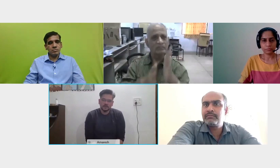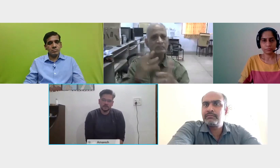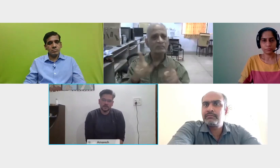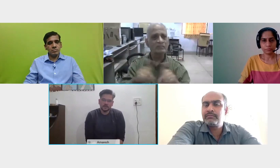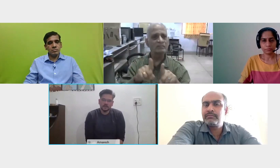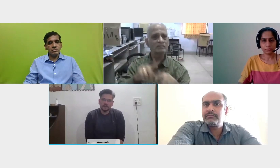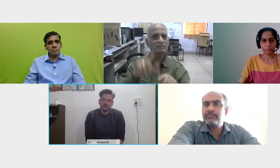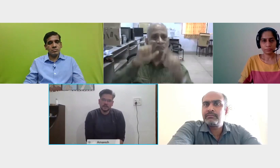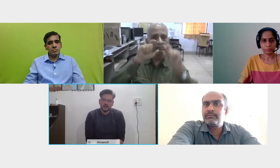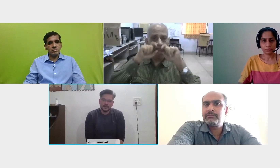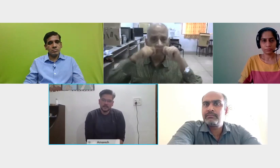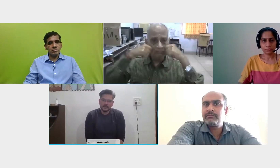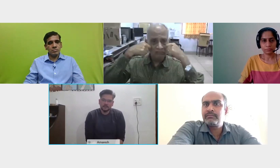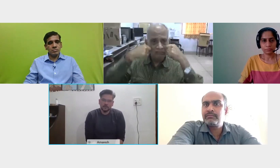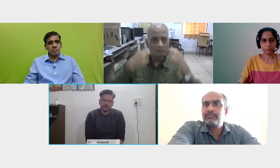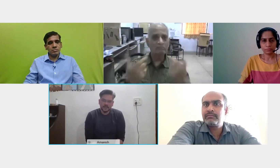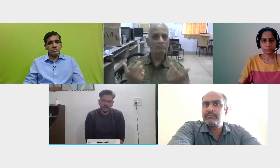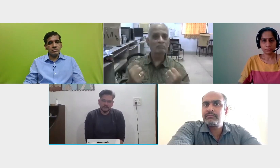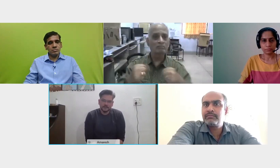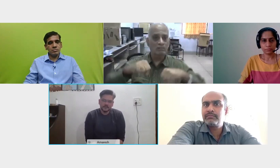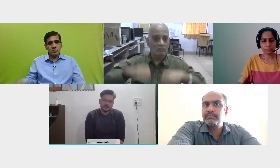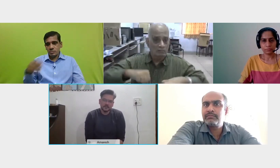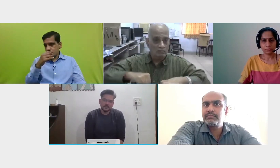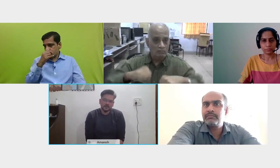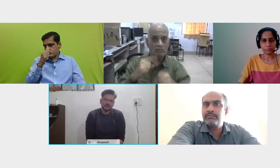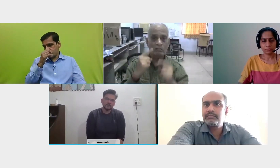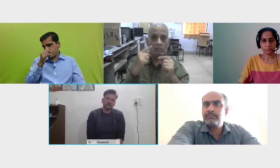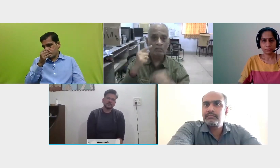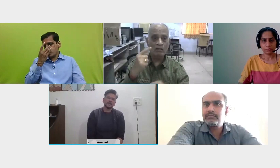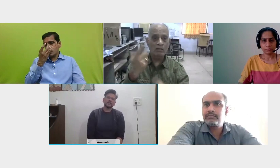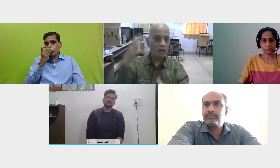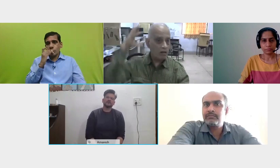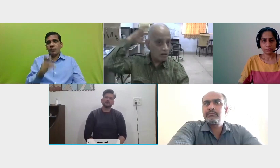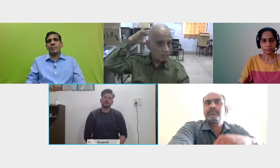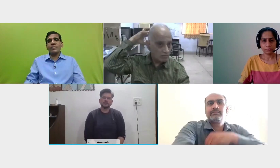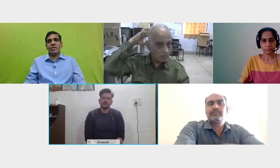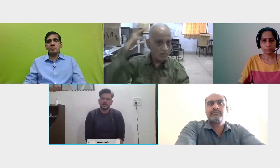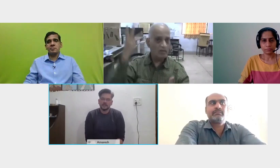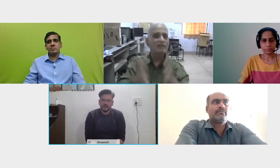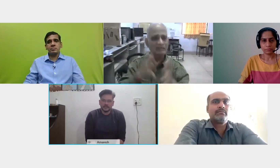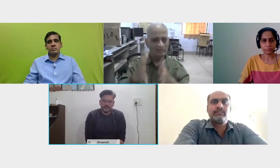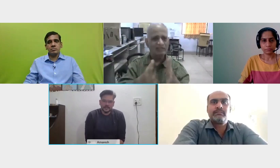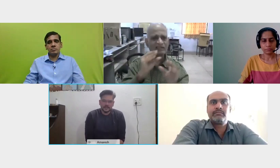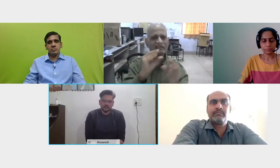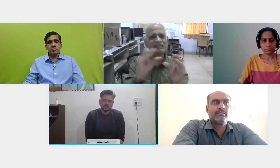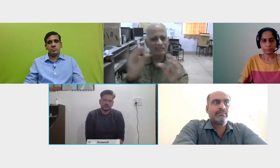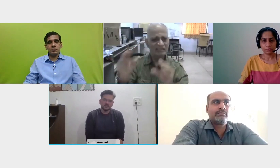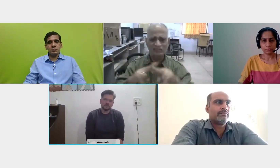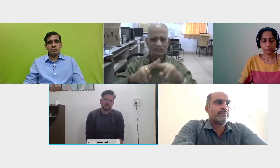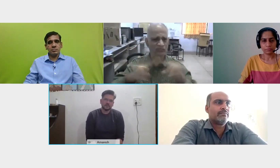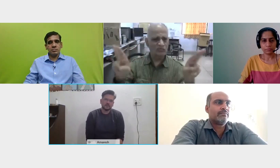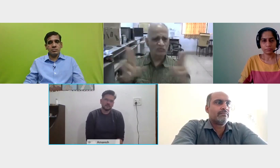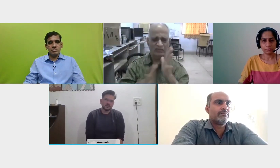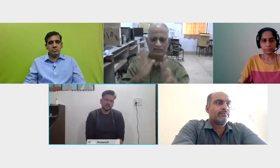time, so at that point of time we did not have a proper Indian sign language, so it